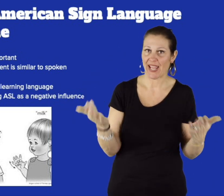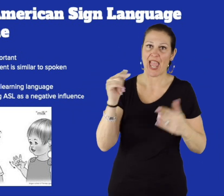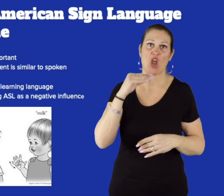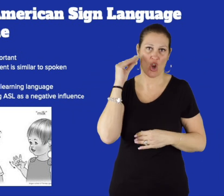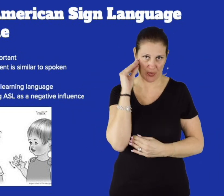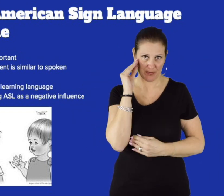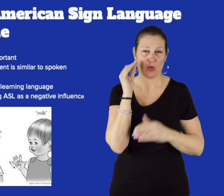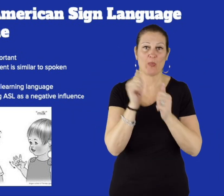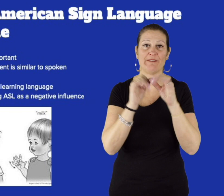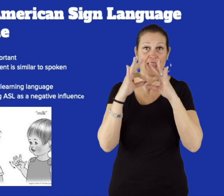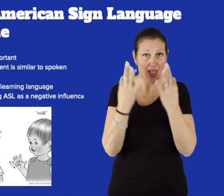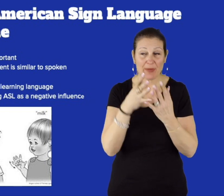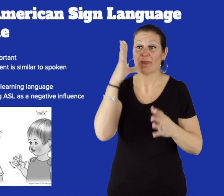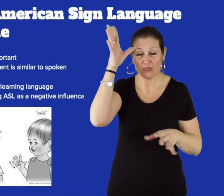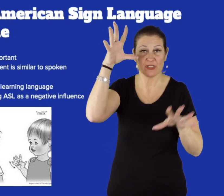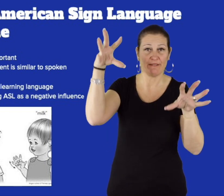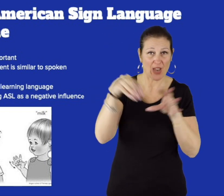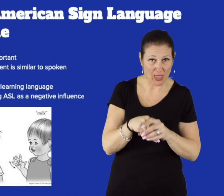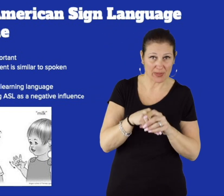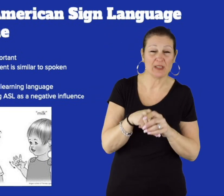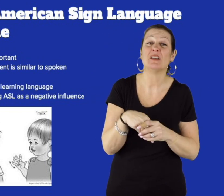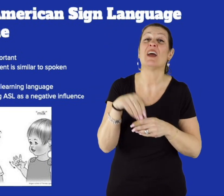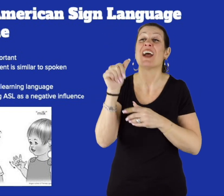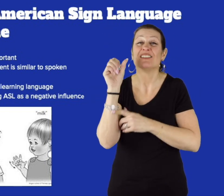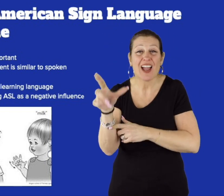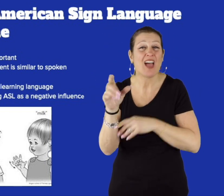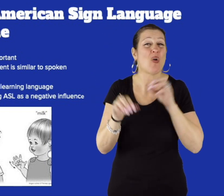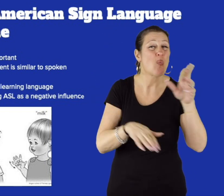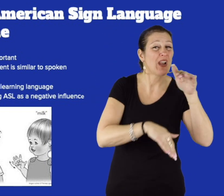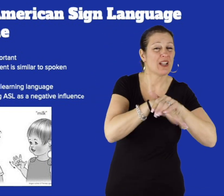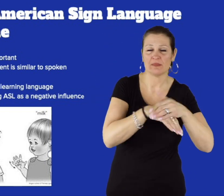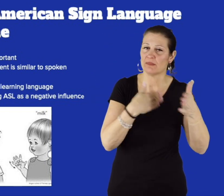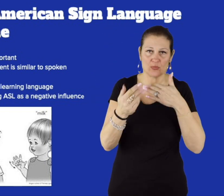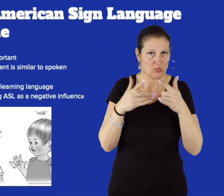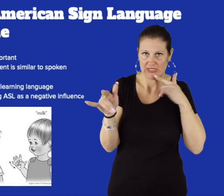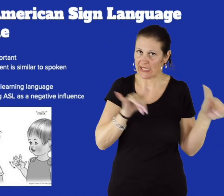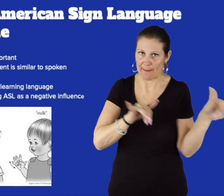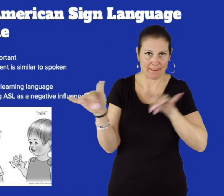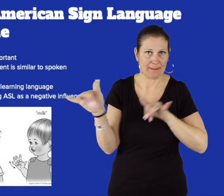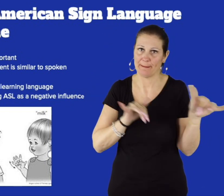to language acquisition. This early language learning happens in the home with the child’s